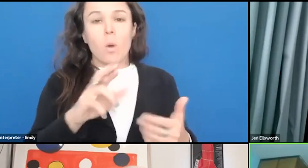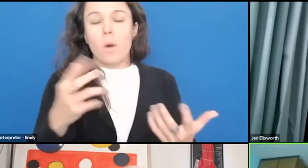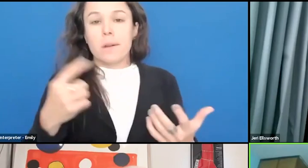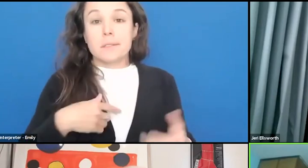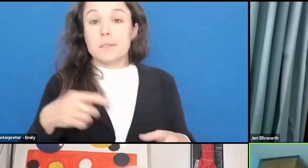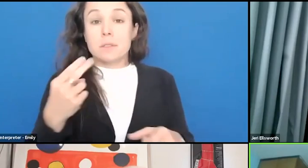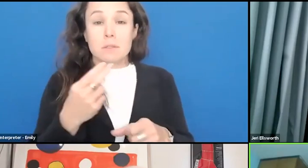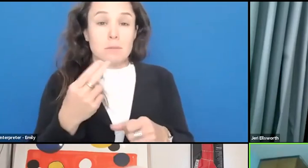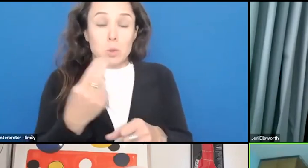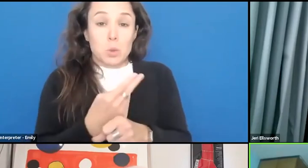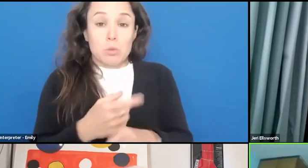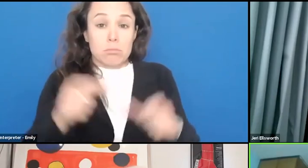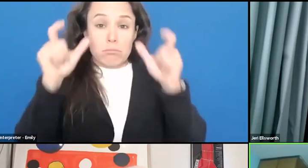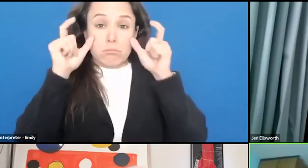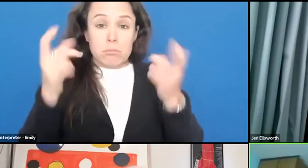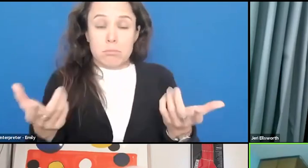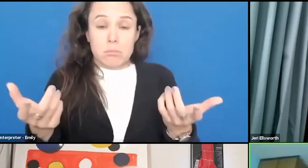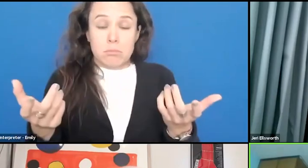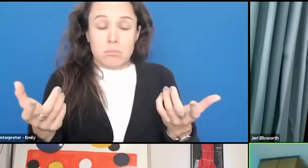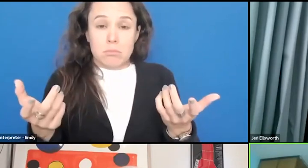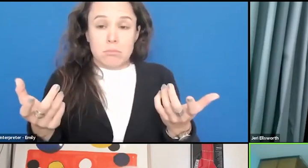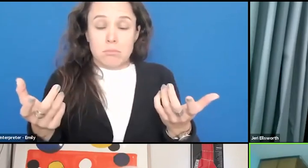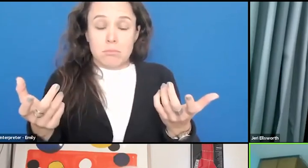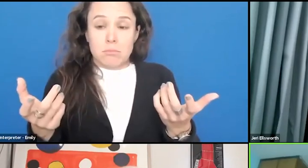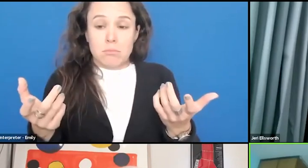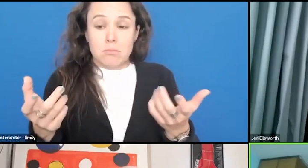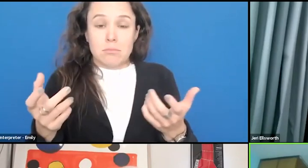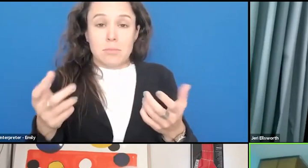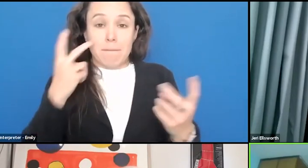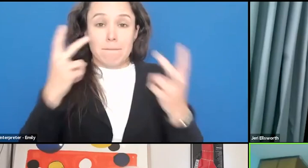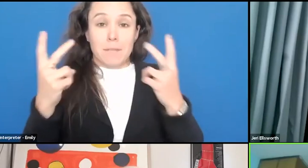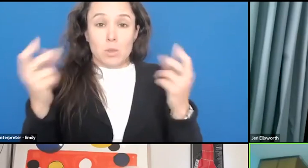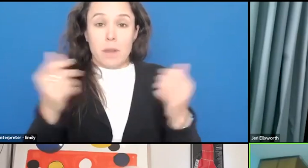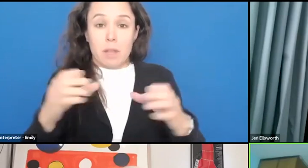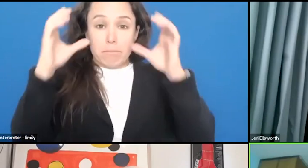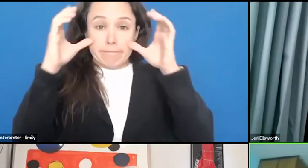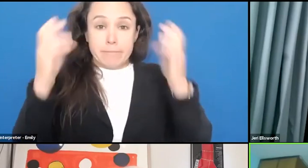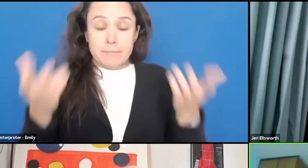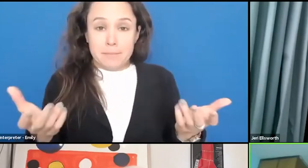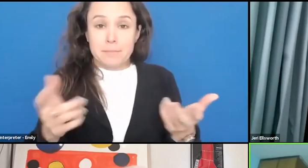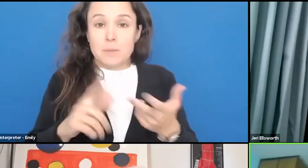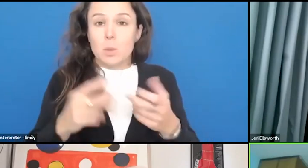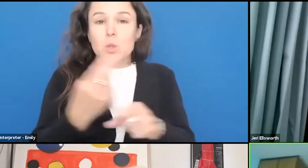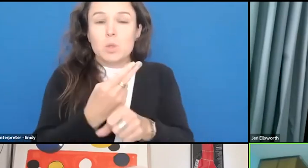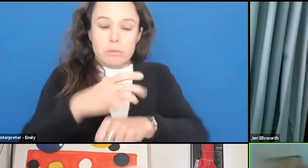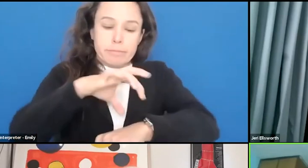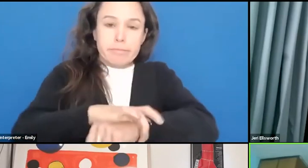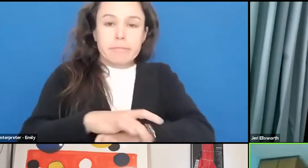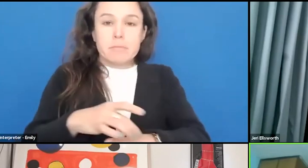and subvert the entire visual interface, or we can be wearing wearables versus the environment